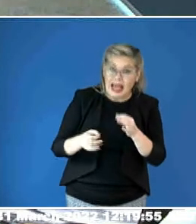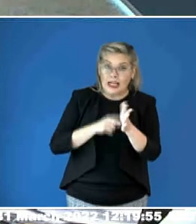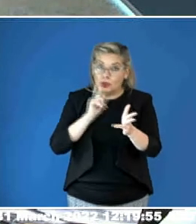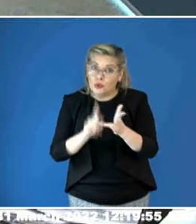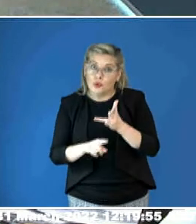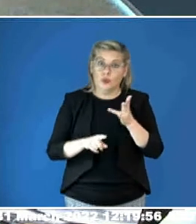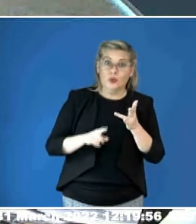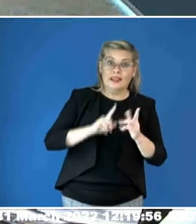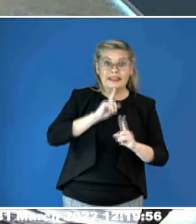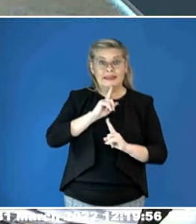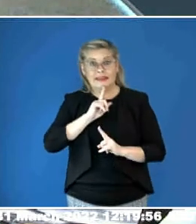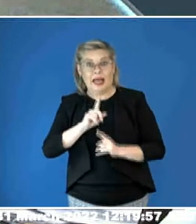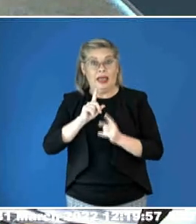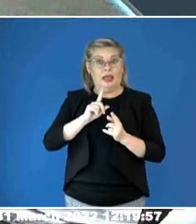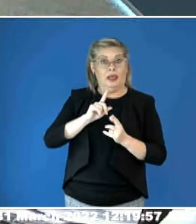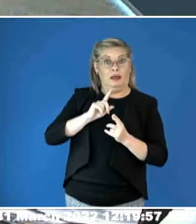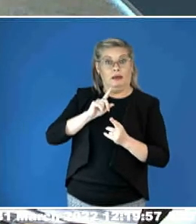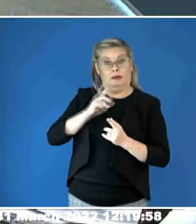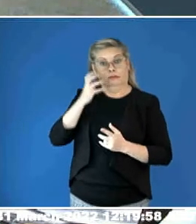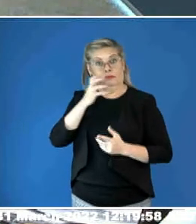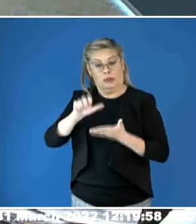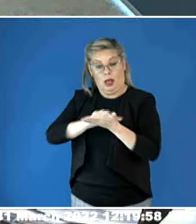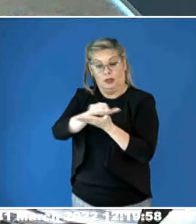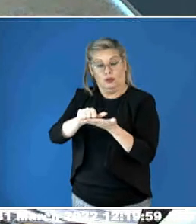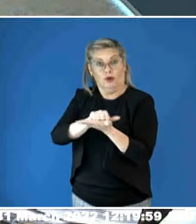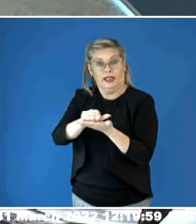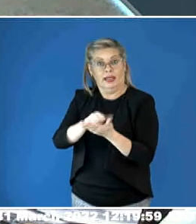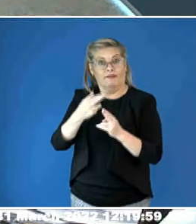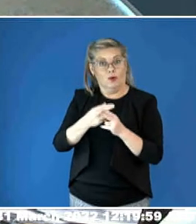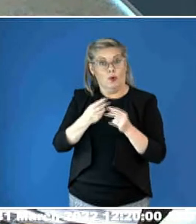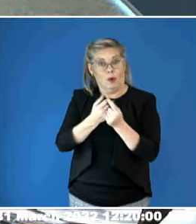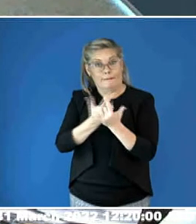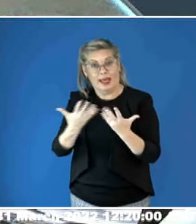I was going to provide an apology here and we would follow up with the family.